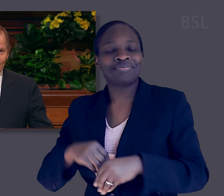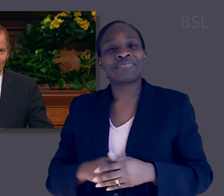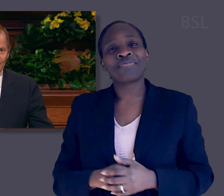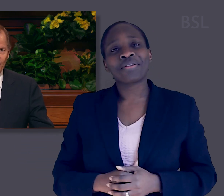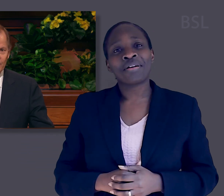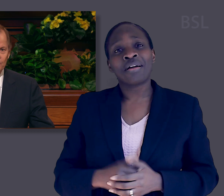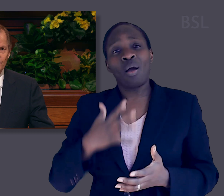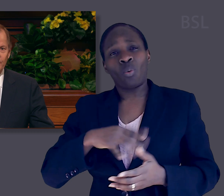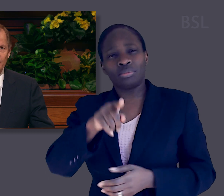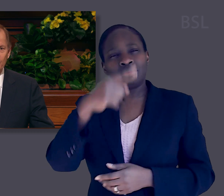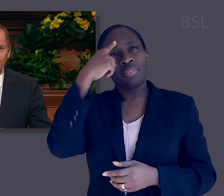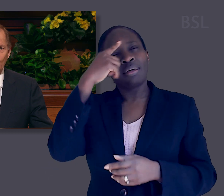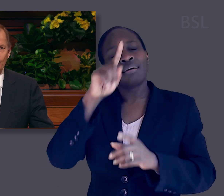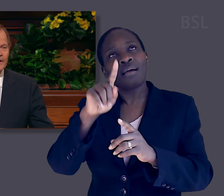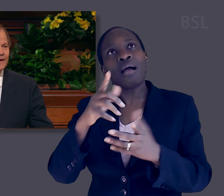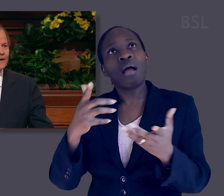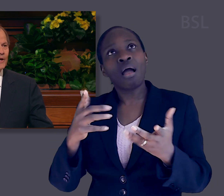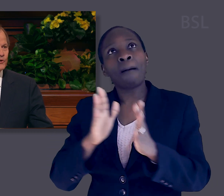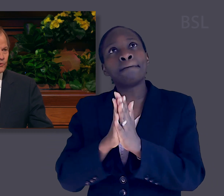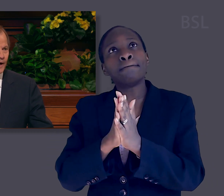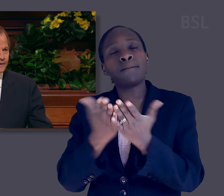I invite you to look at the Book of Mormon in a new light